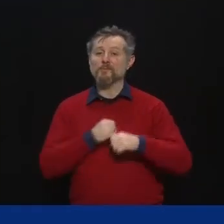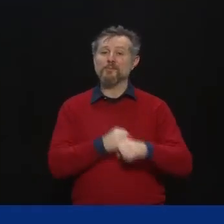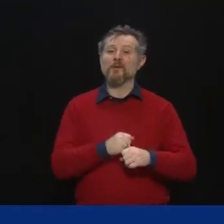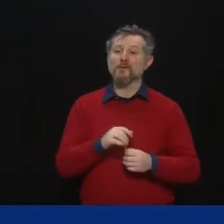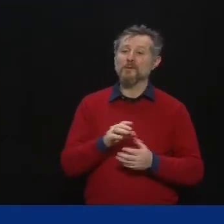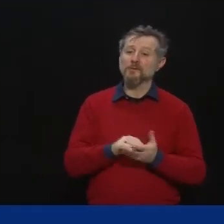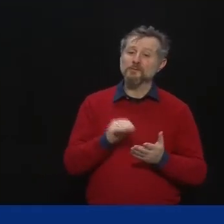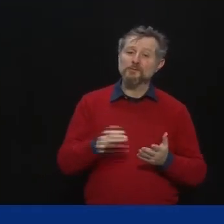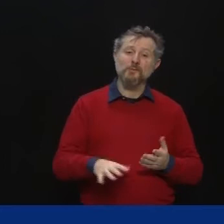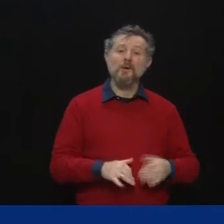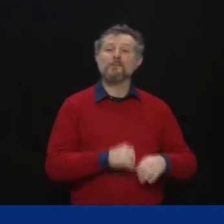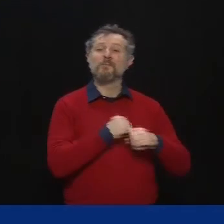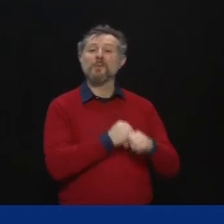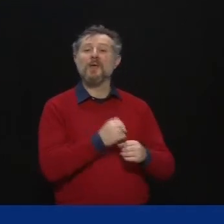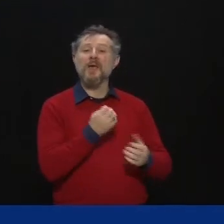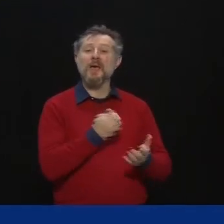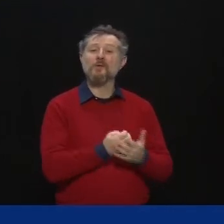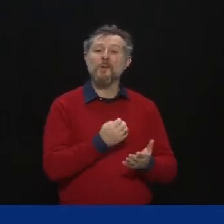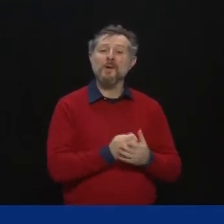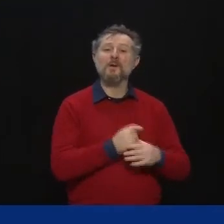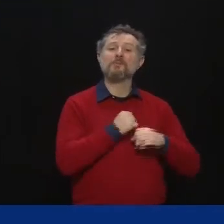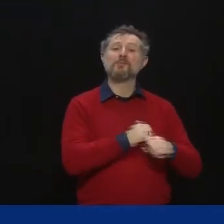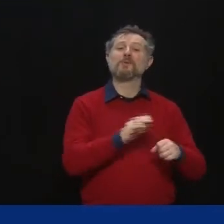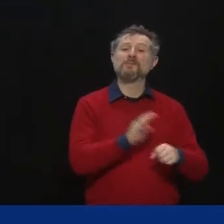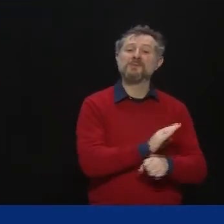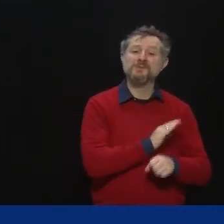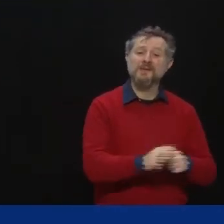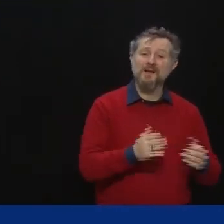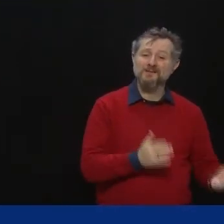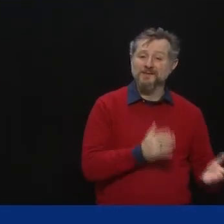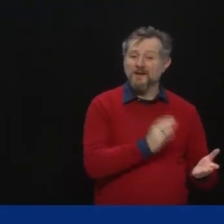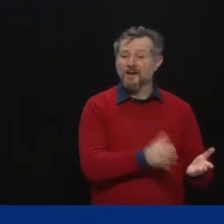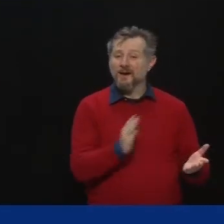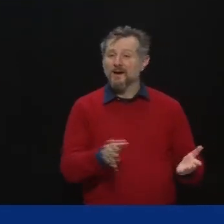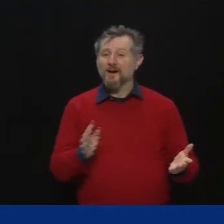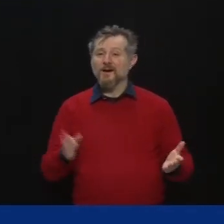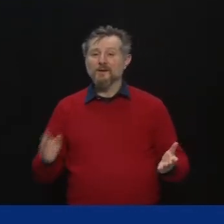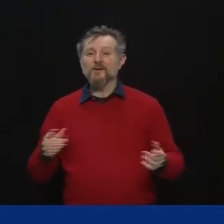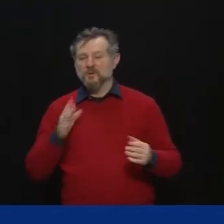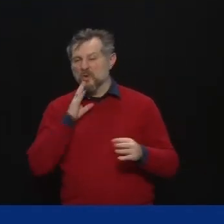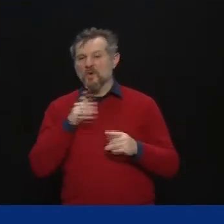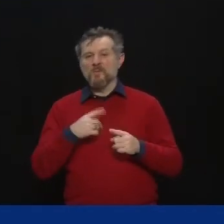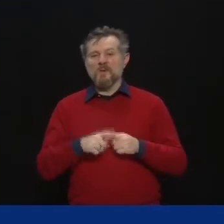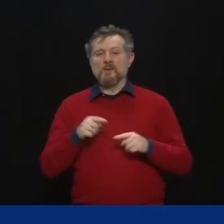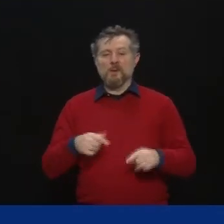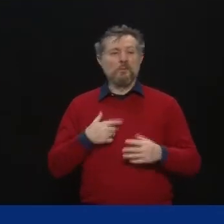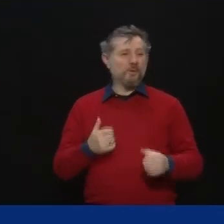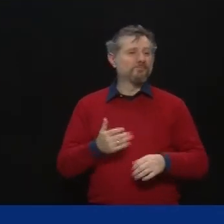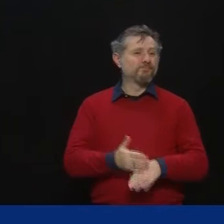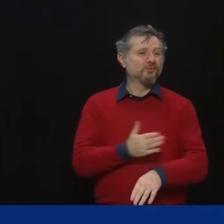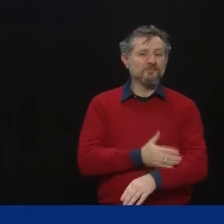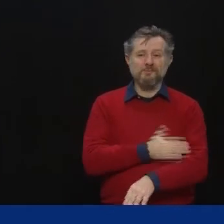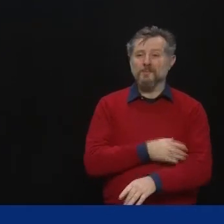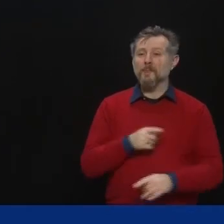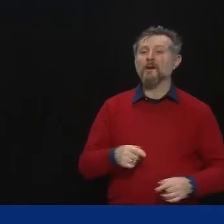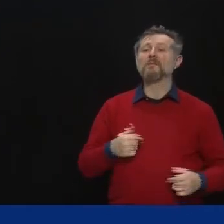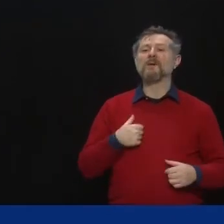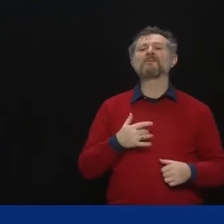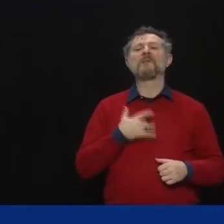HAVING THE STUDENTS IN PERSON SO IT GOES TO MY PHILOSOPHY OF PROTECTING THE HEALTH OF INDIVIDUALS, PROTECTING THE